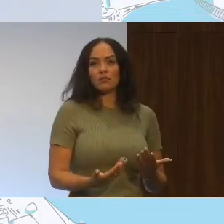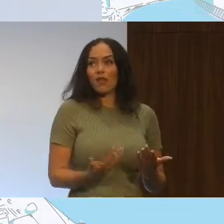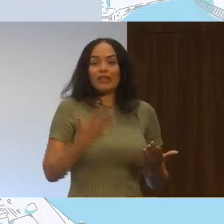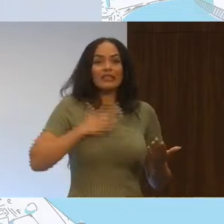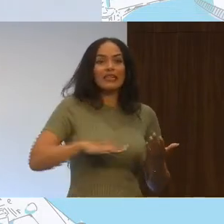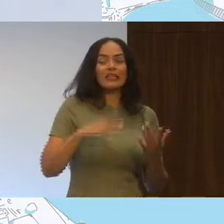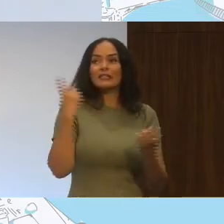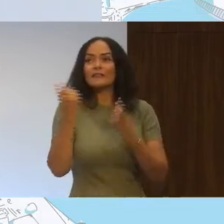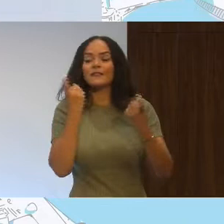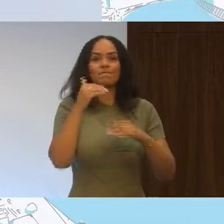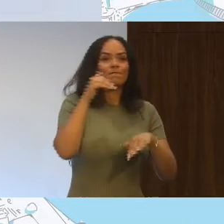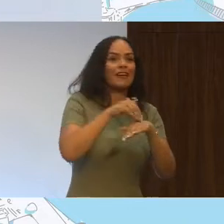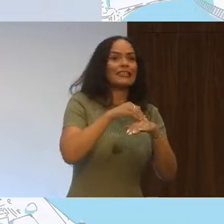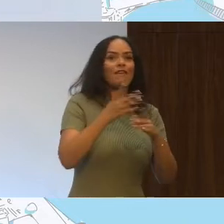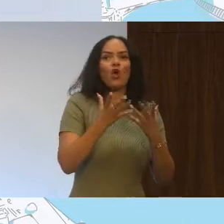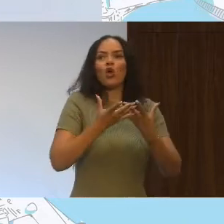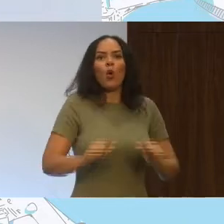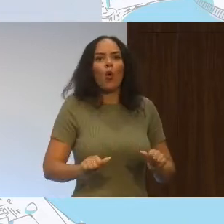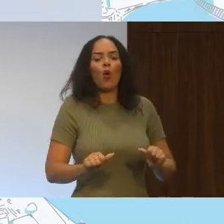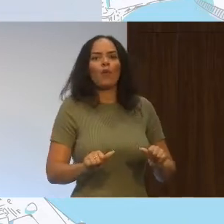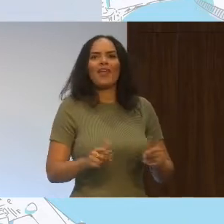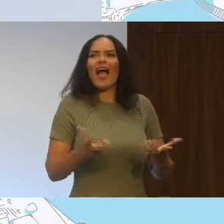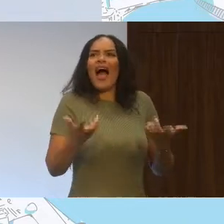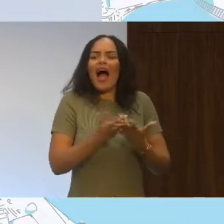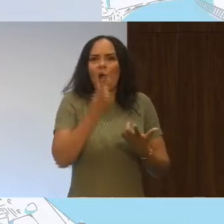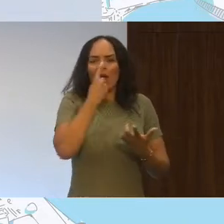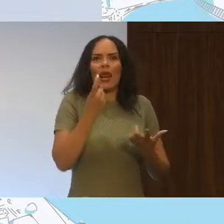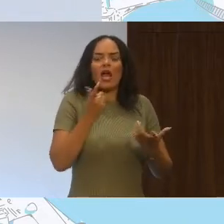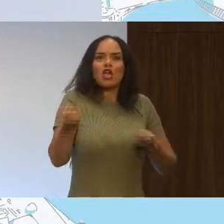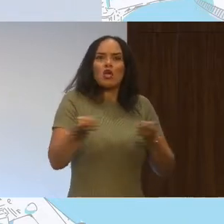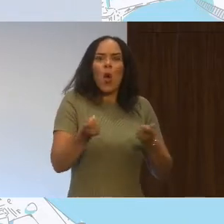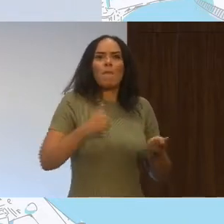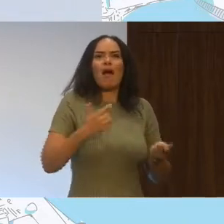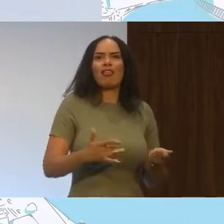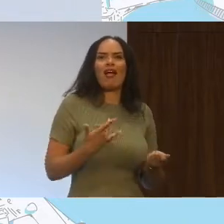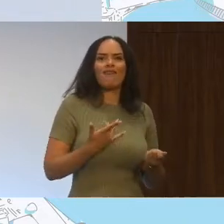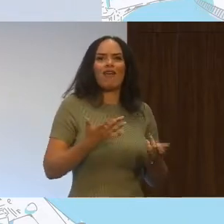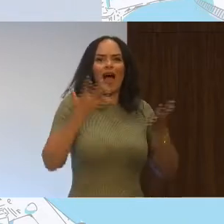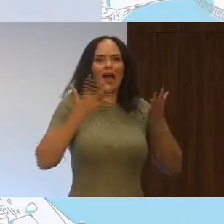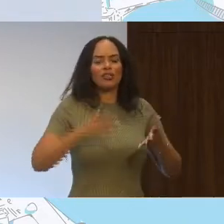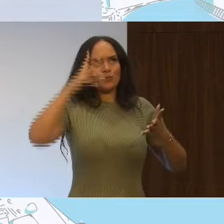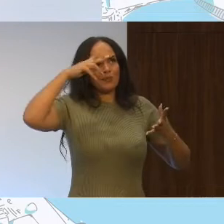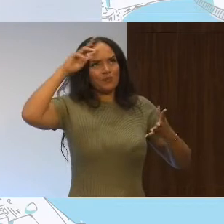I would have to come up with a way to live and live the best life I could by devising my own